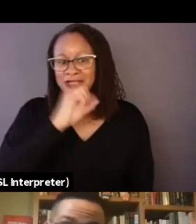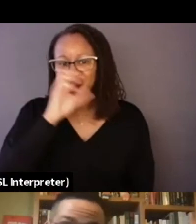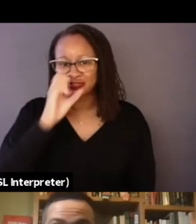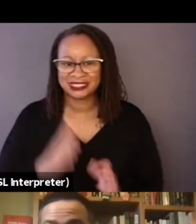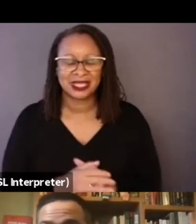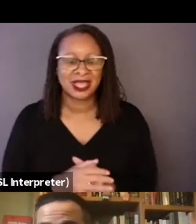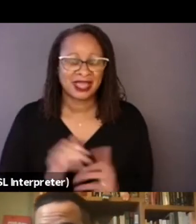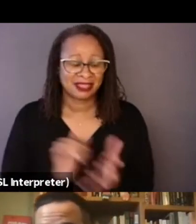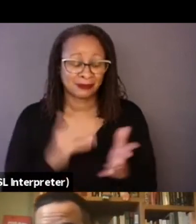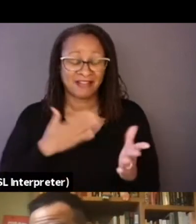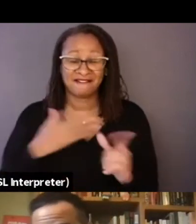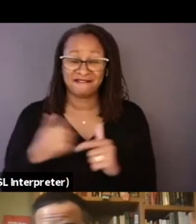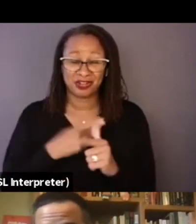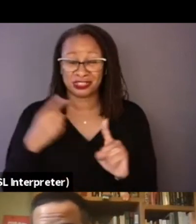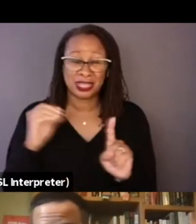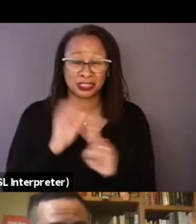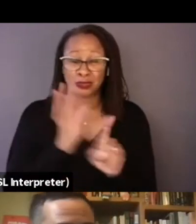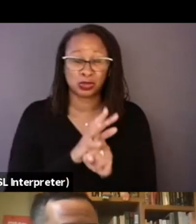And I honestly found it incredibly disturbing